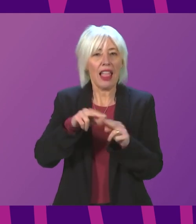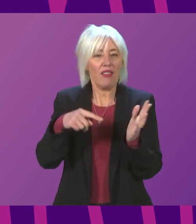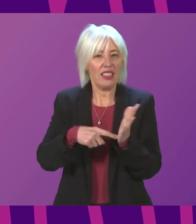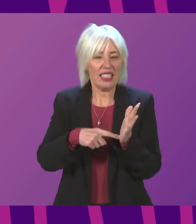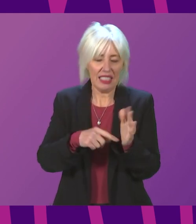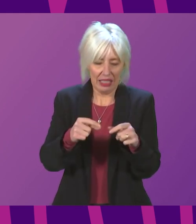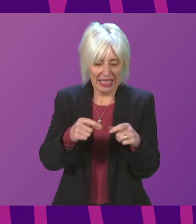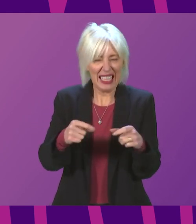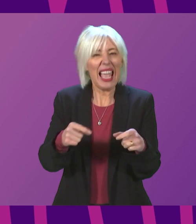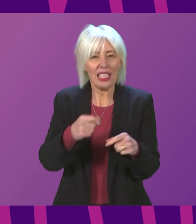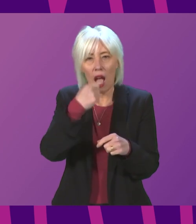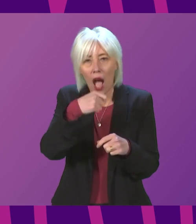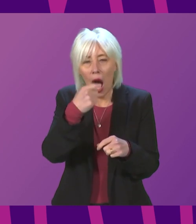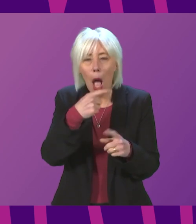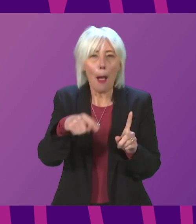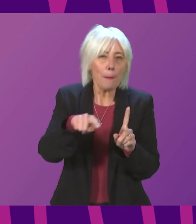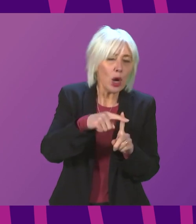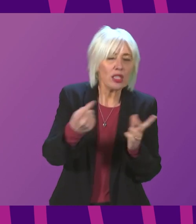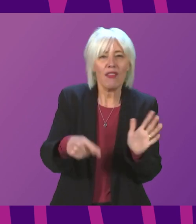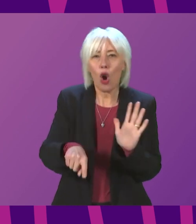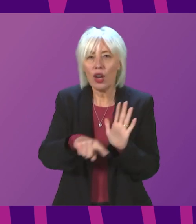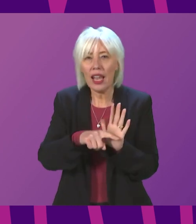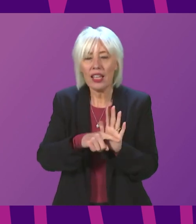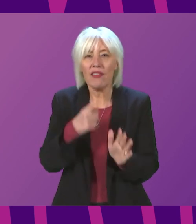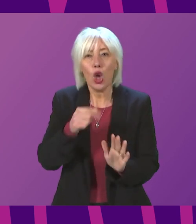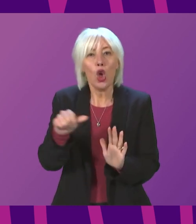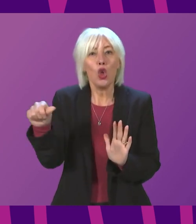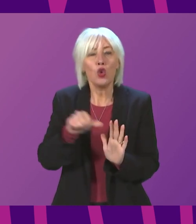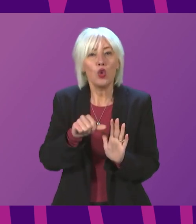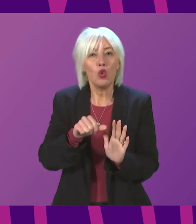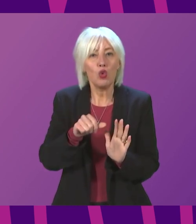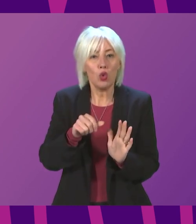flow test, you should record the result, whether positive or negative, through the website